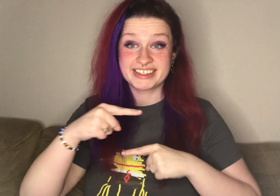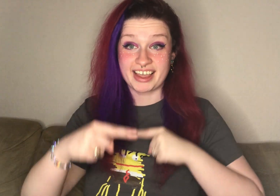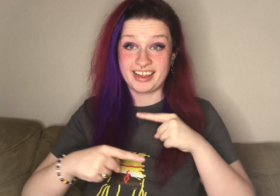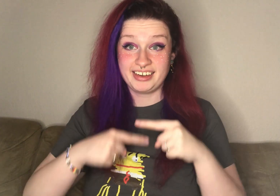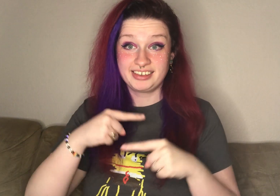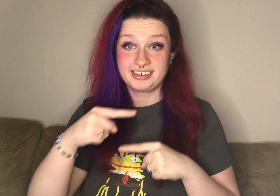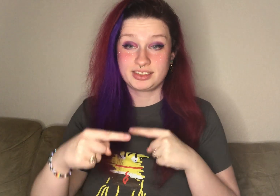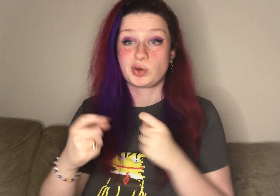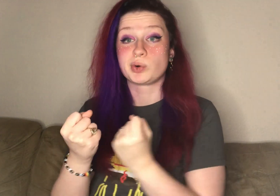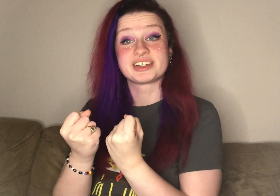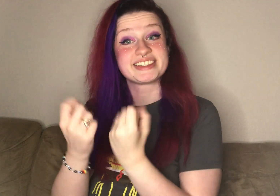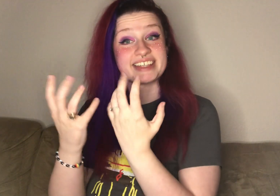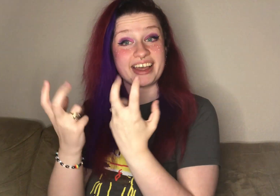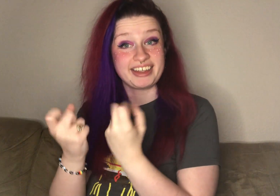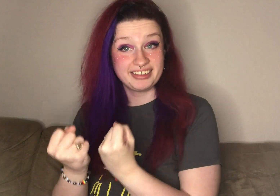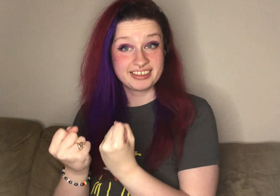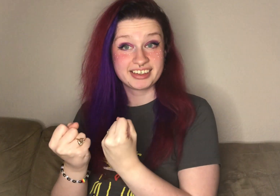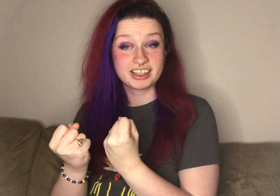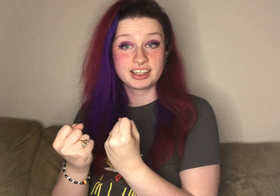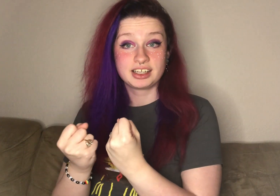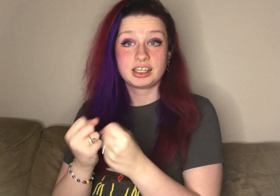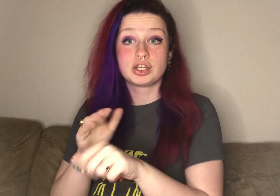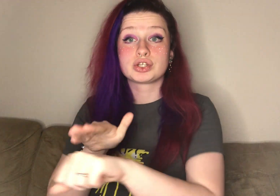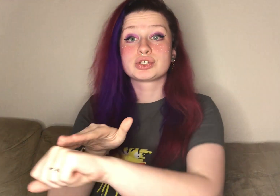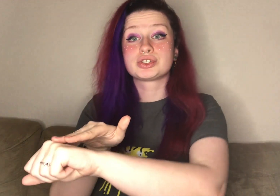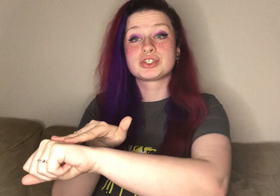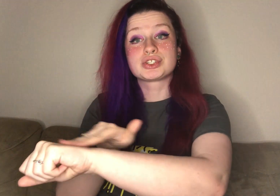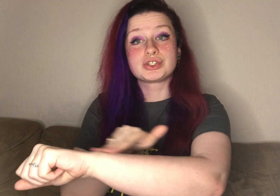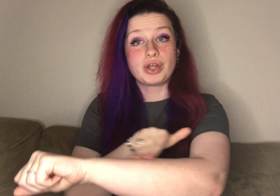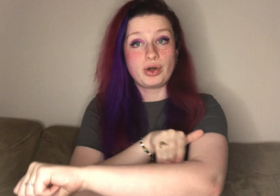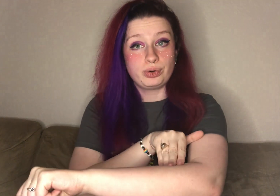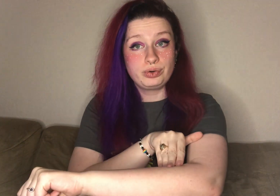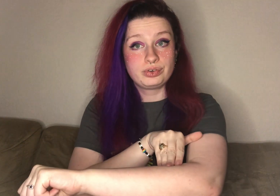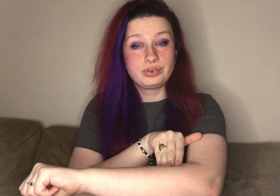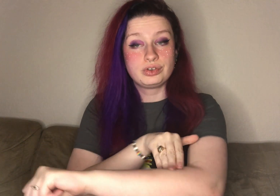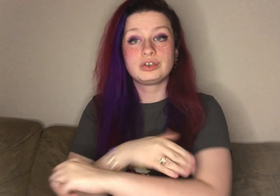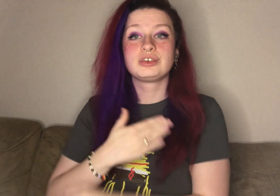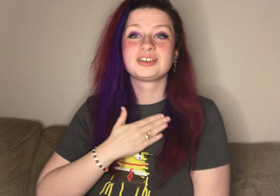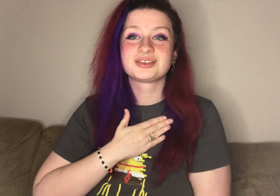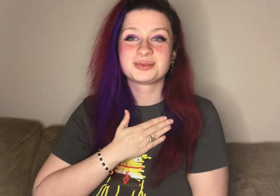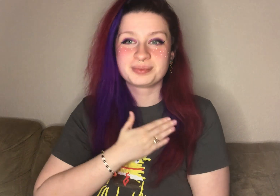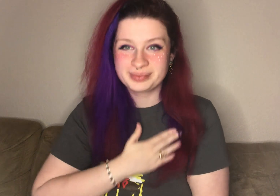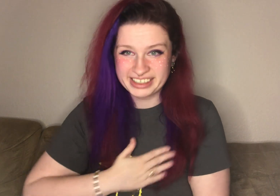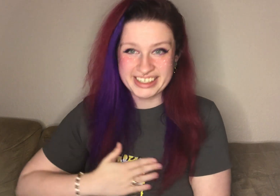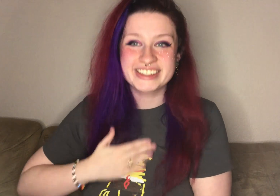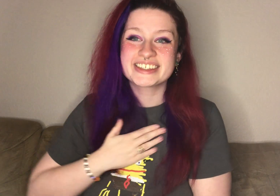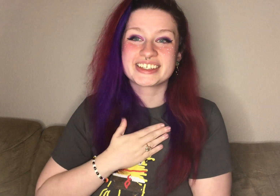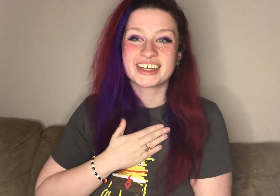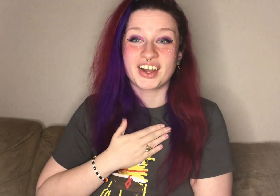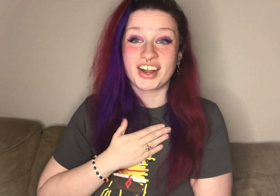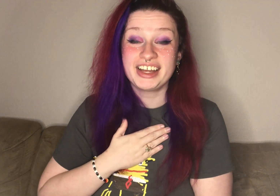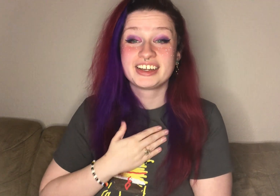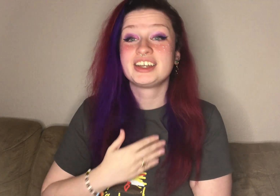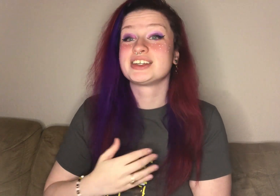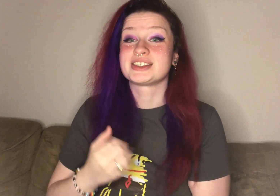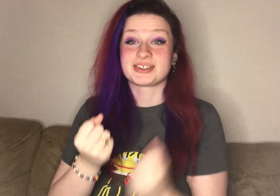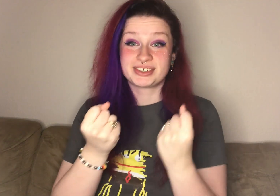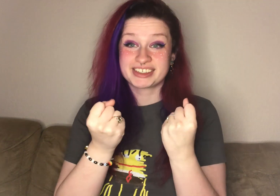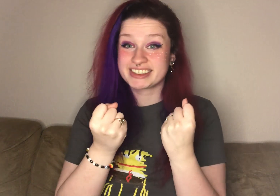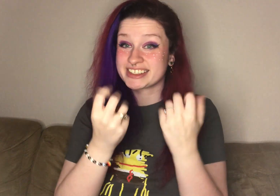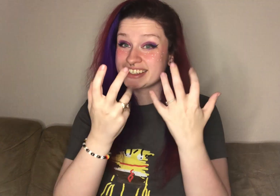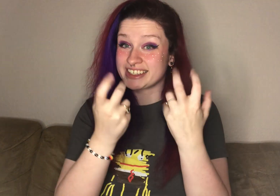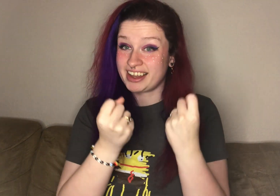sign (v1) or sign (v2) slow please all right so sign